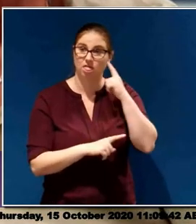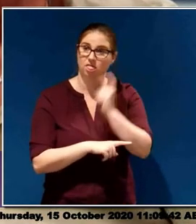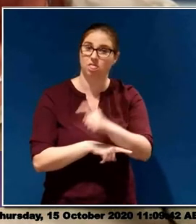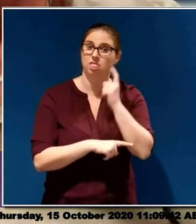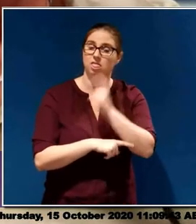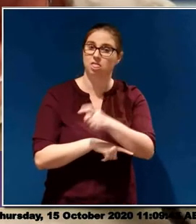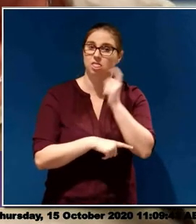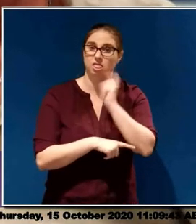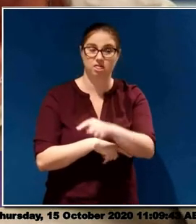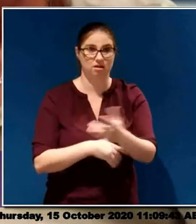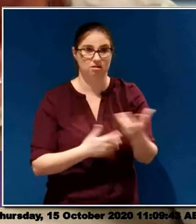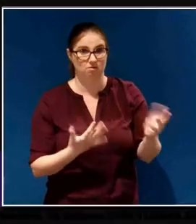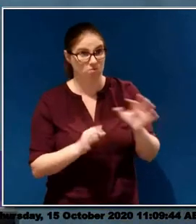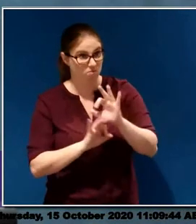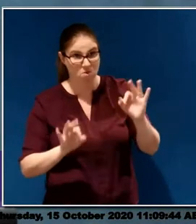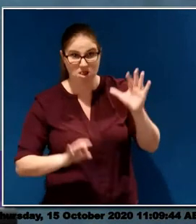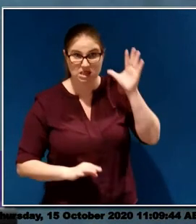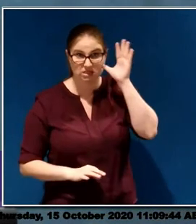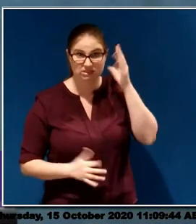We've got another clip from Jack around this time.